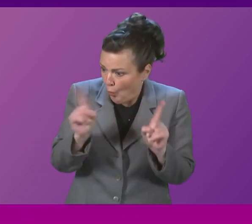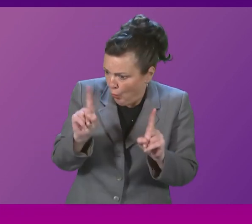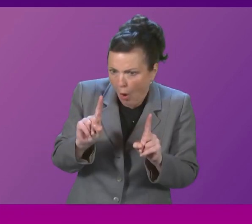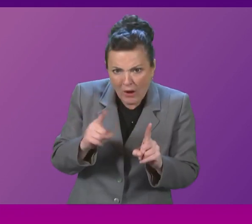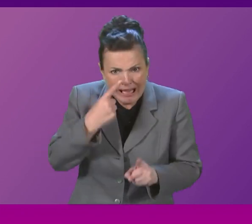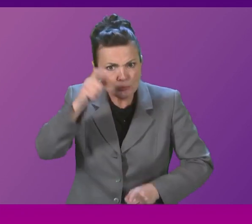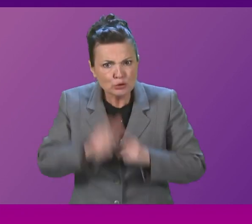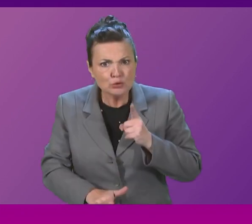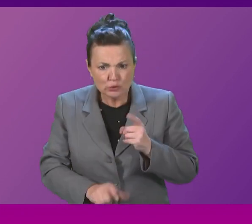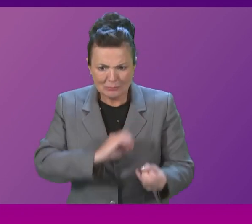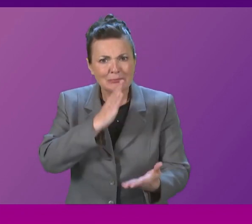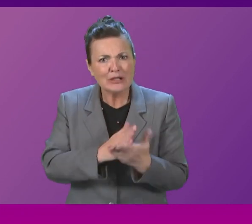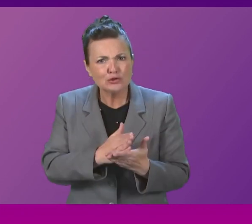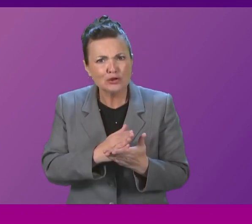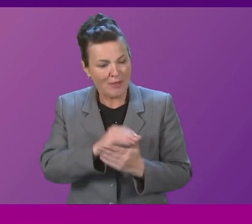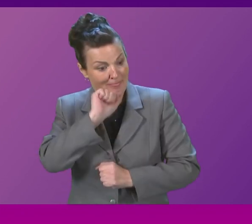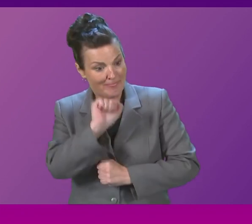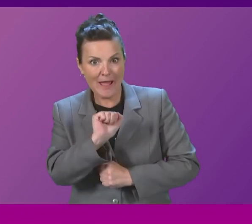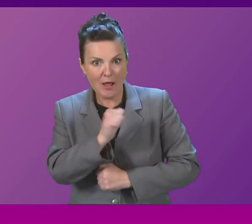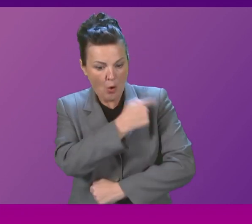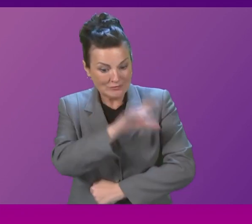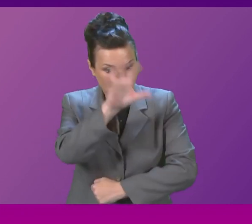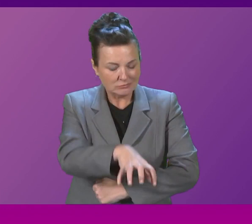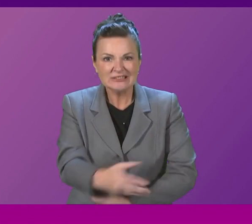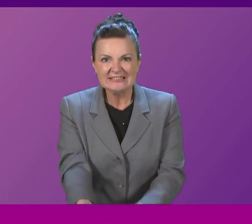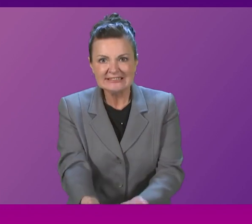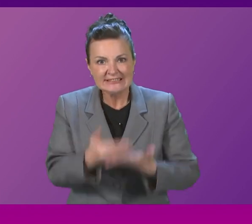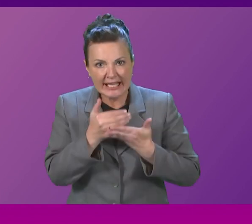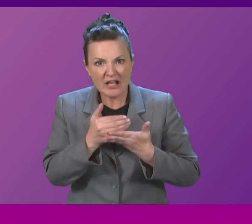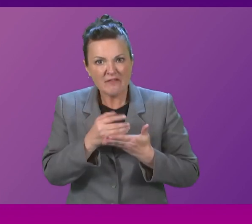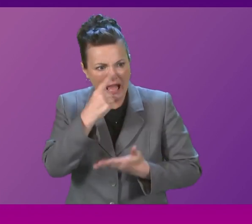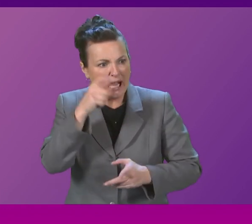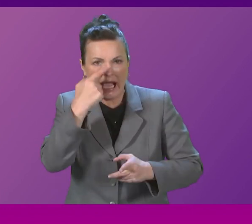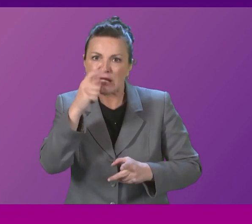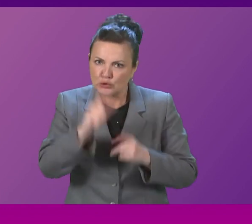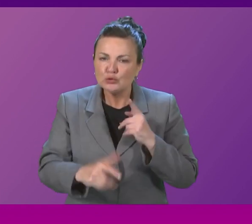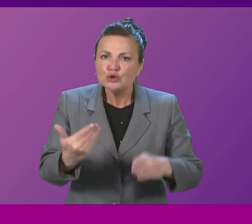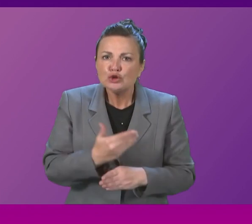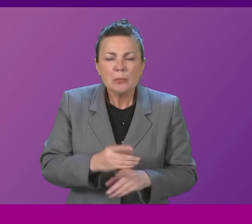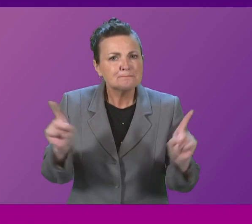be put in place to ensure that the facility is safe and fit for purpose?